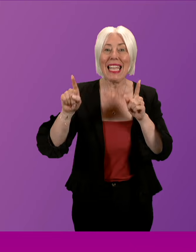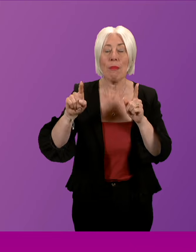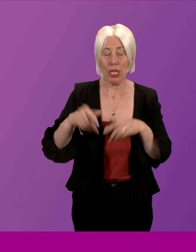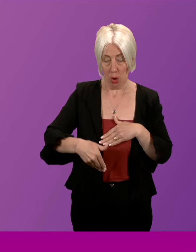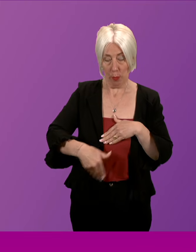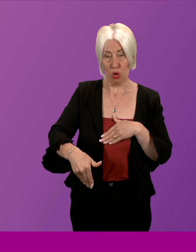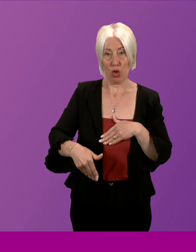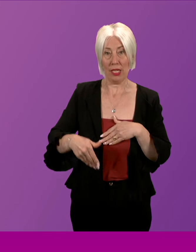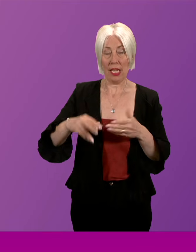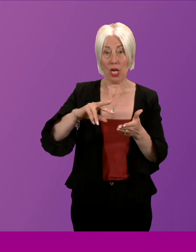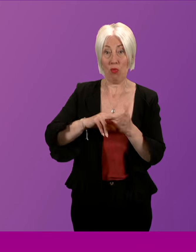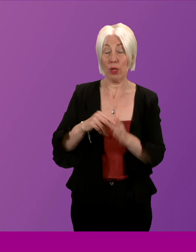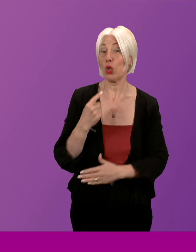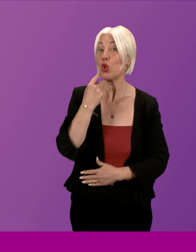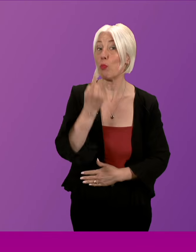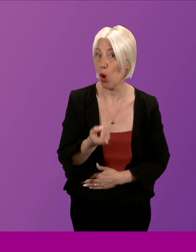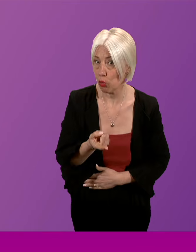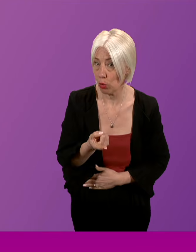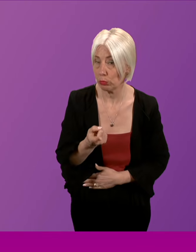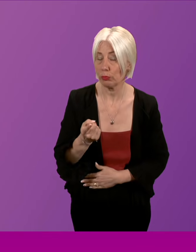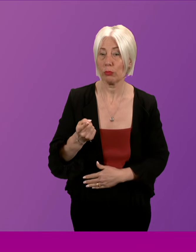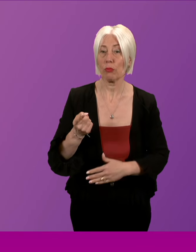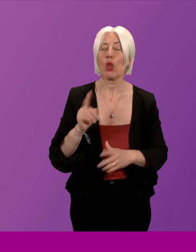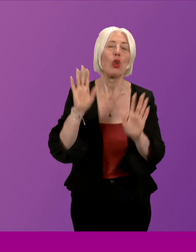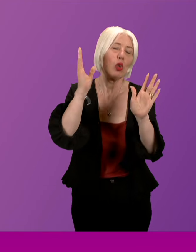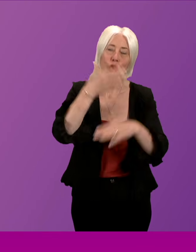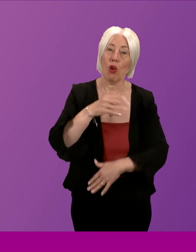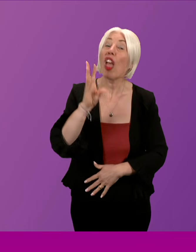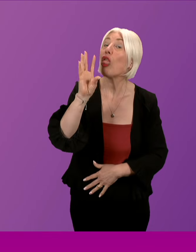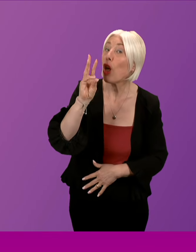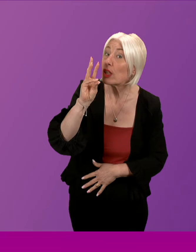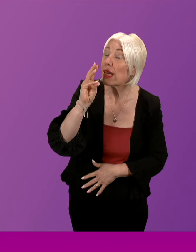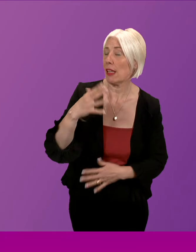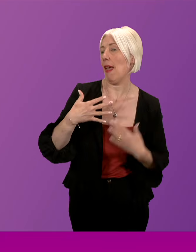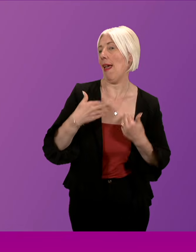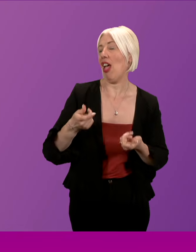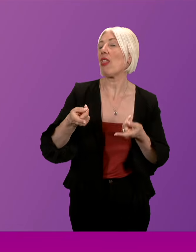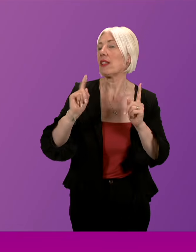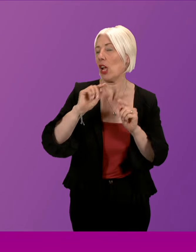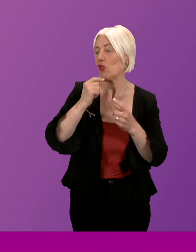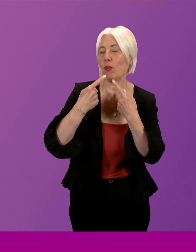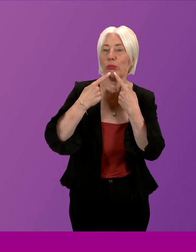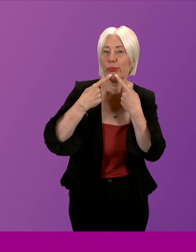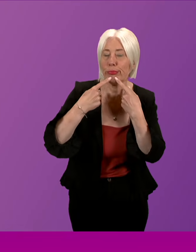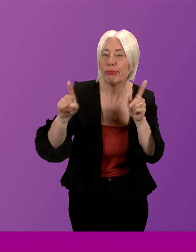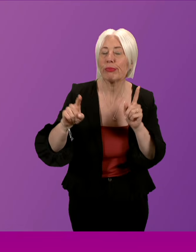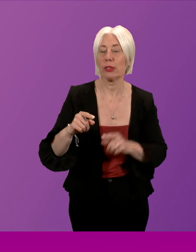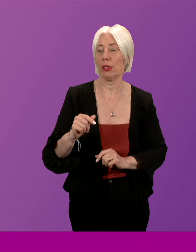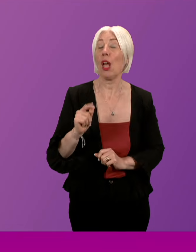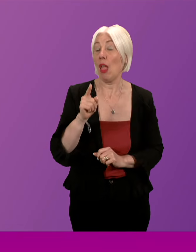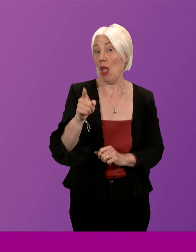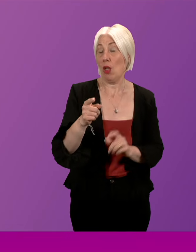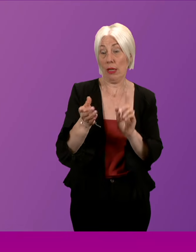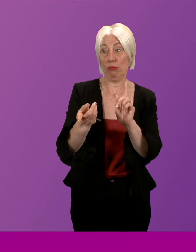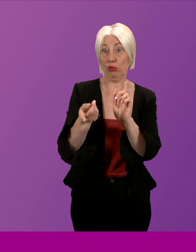by the Cabinet Secretary for Health and Care. That addresses one of the points that have been raised.